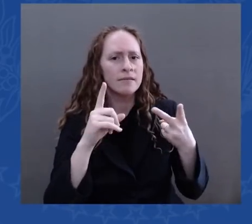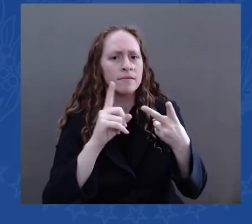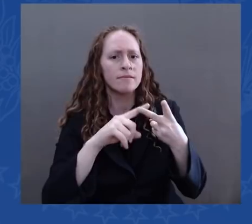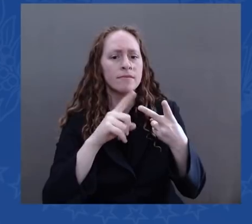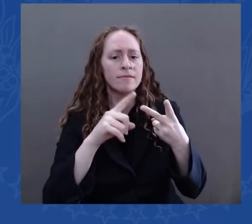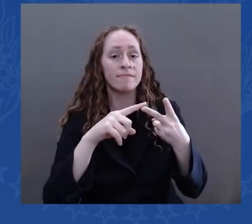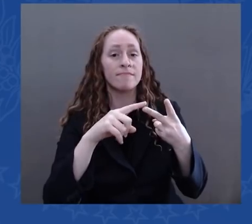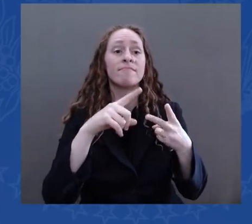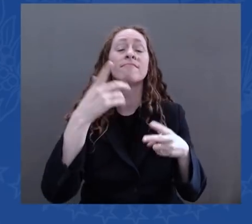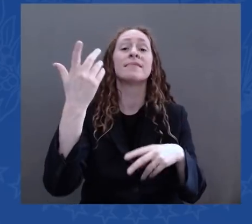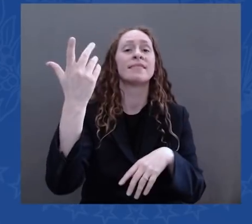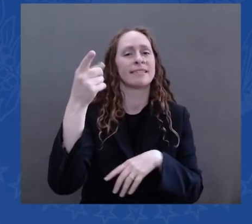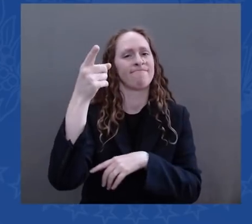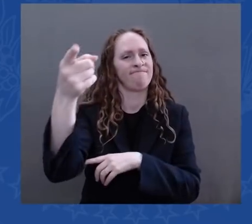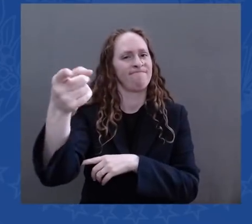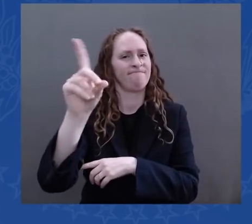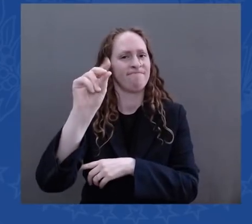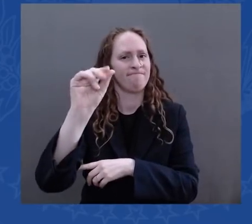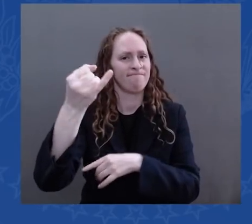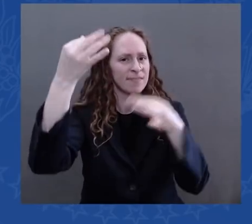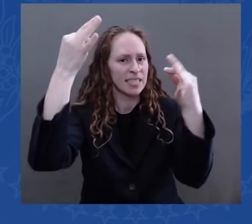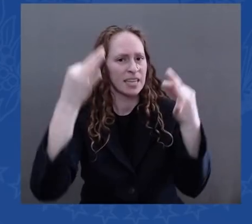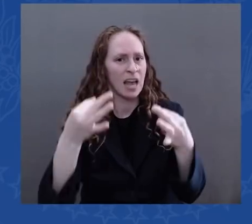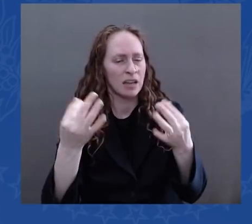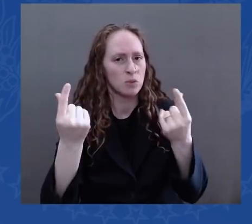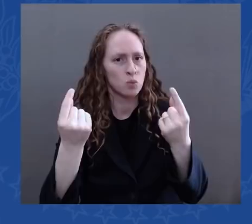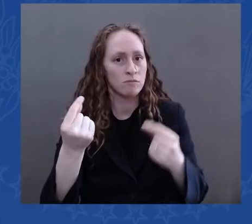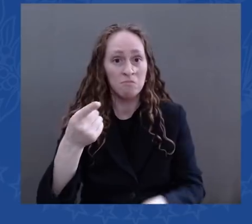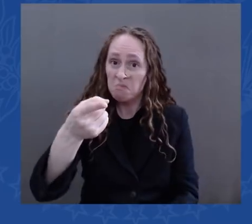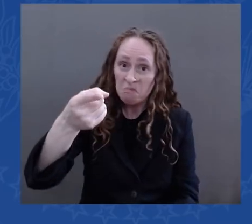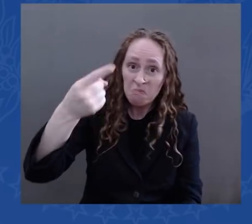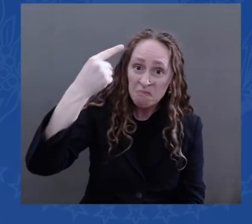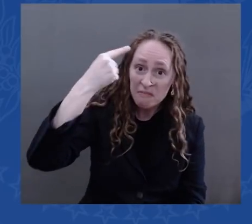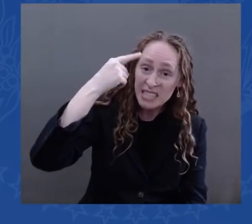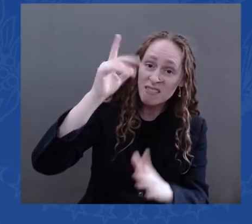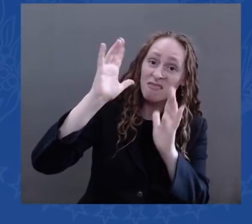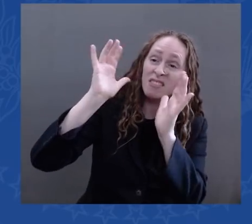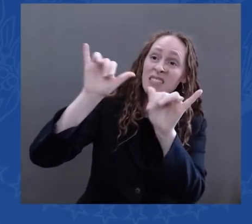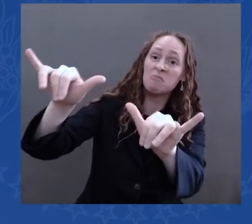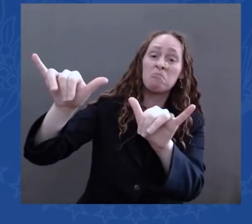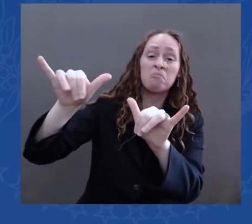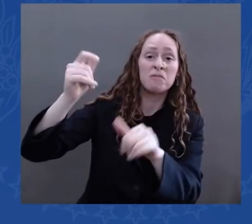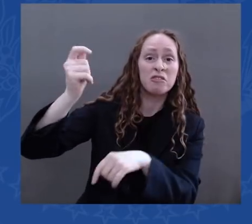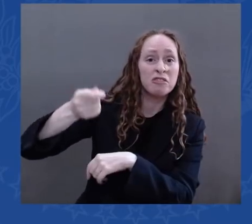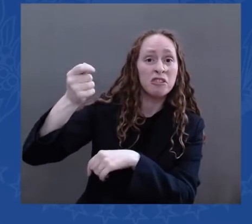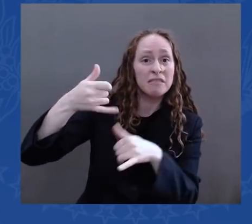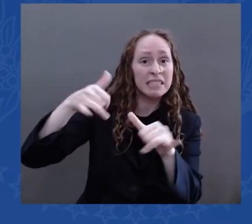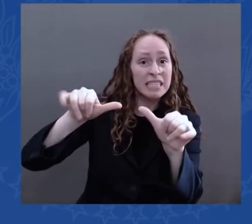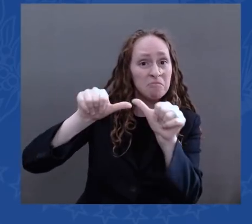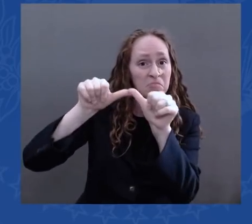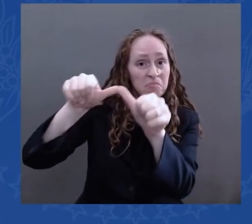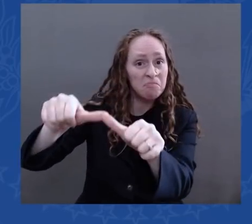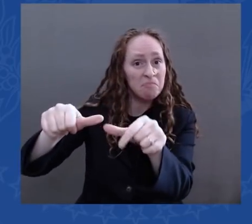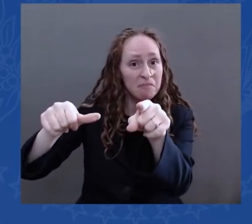you don't think he should? Or -- The President: I'm not -- I said that -- I told you: Those things get into legal issues; that, in fact, I told you